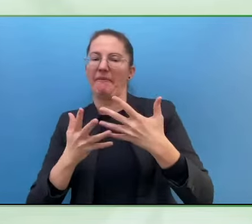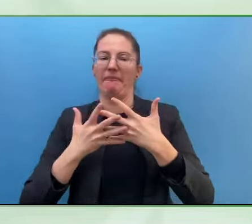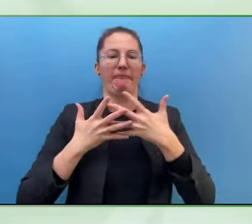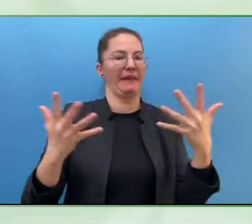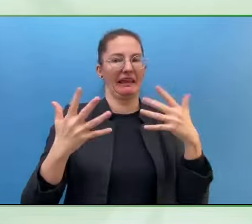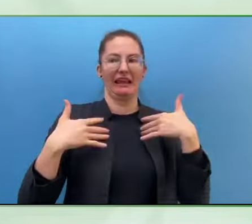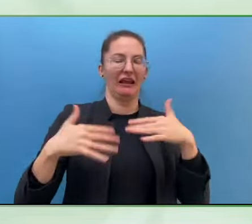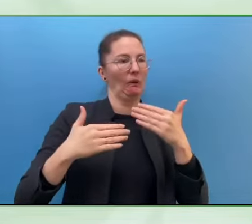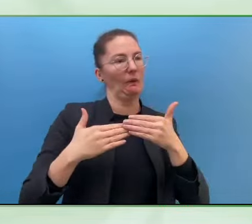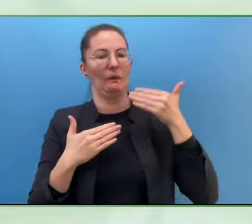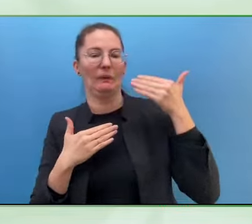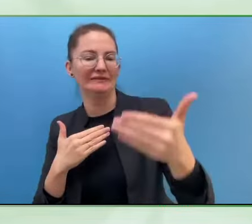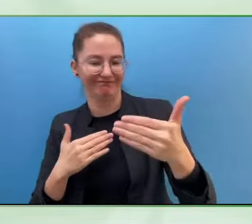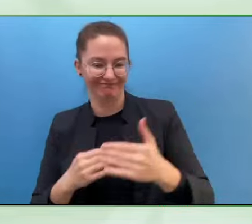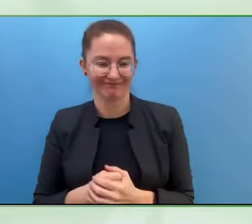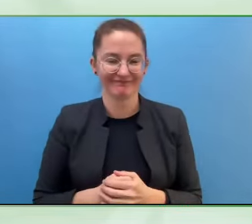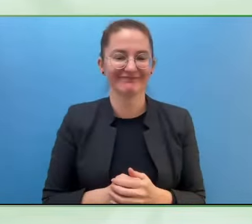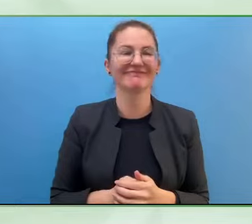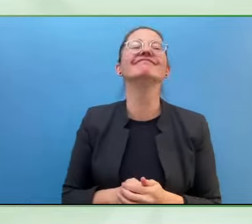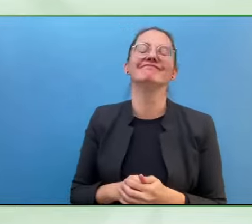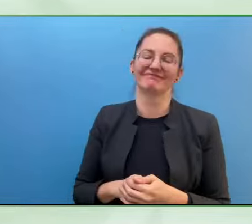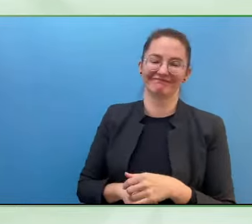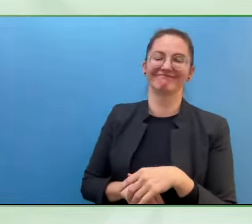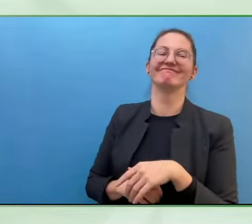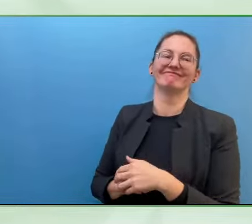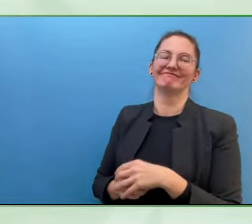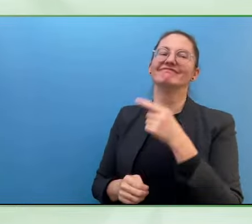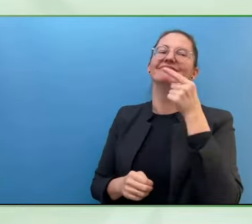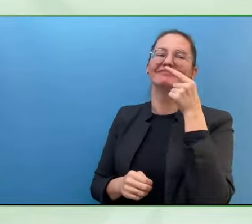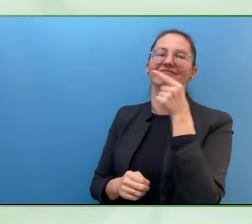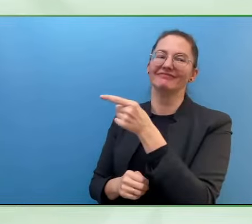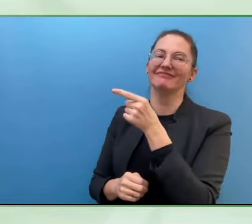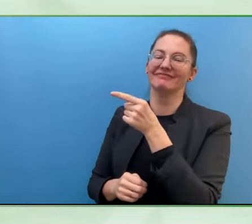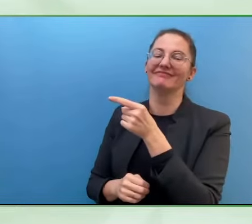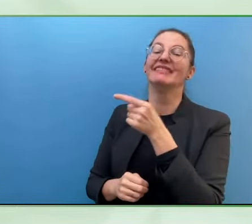How would this process work let's say in your flow of decisions?